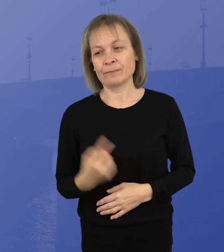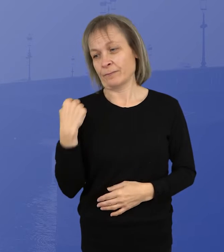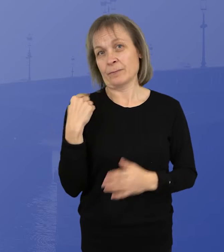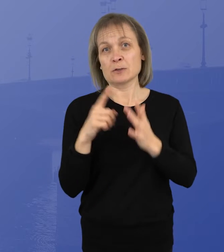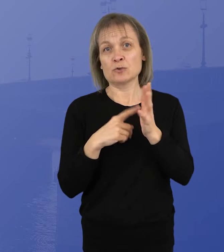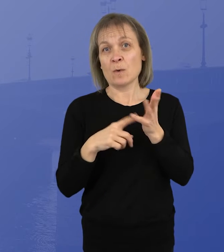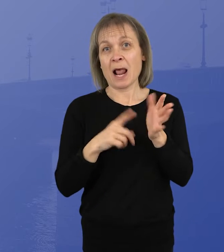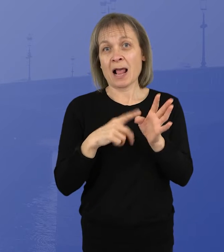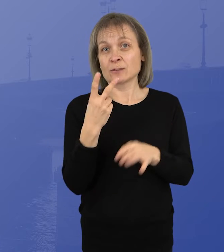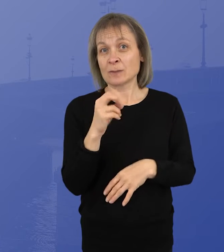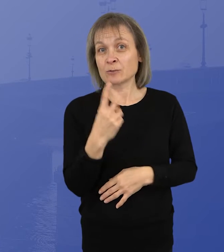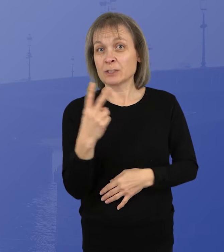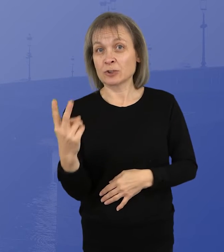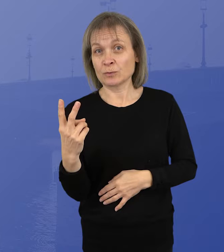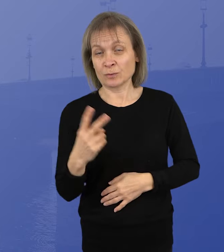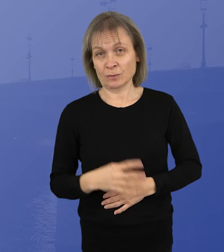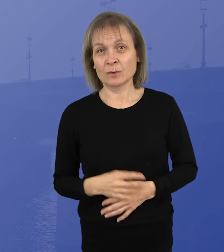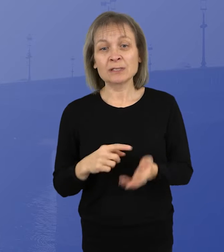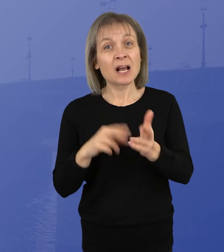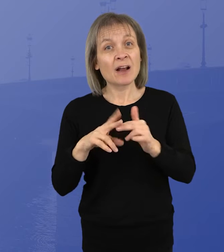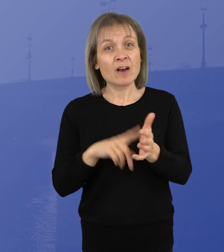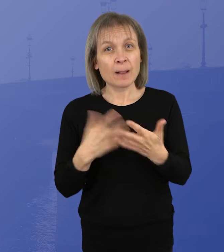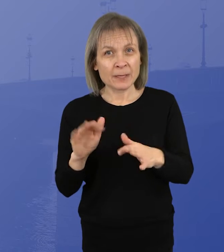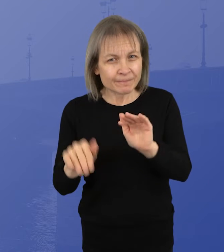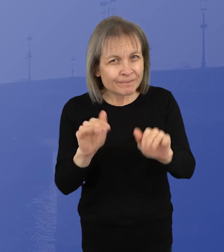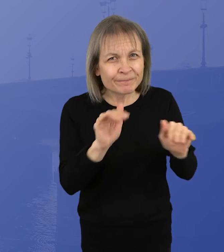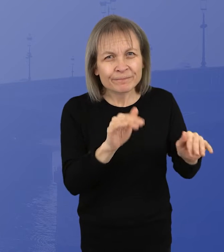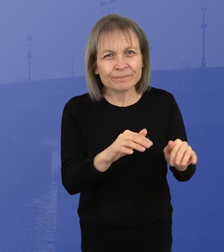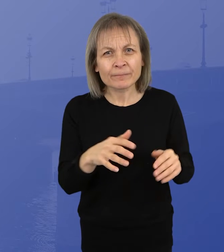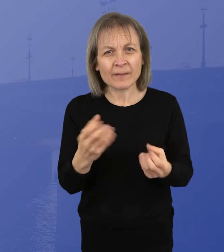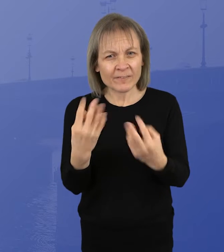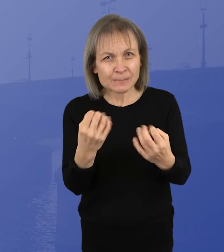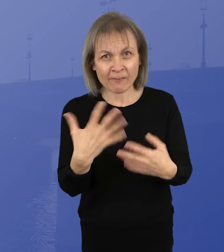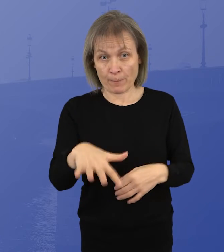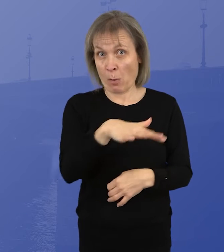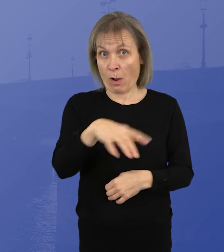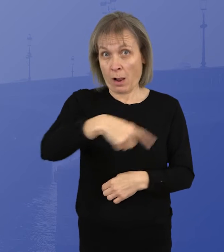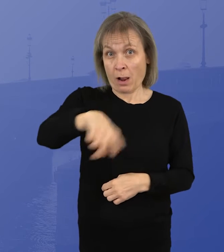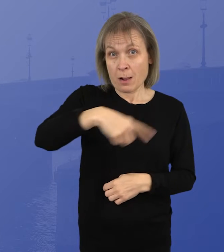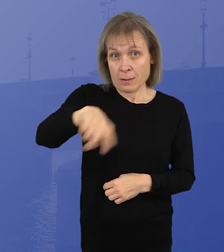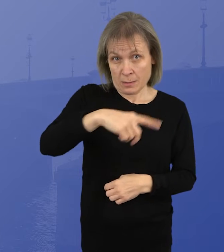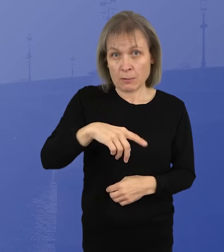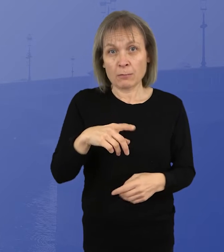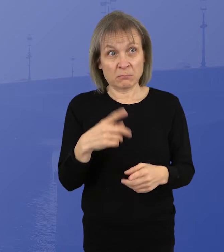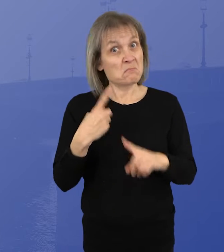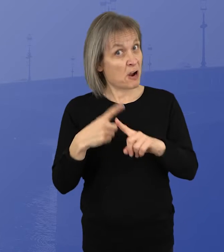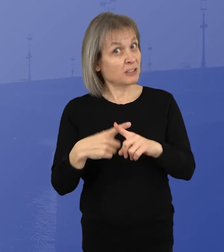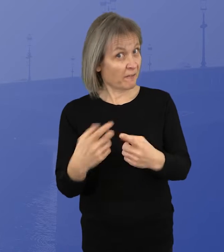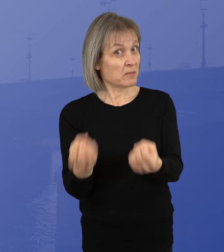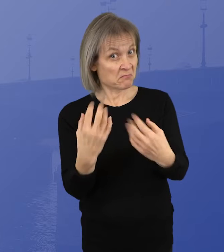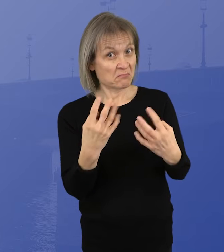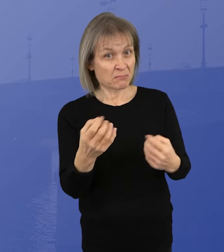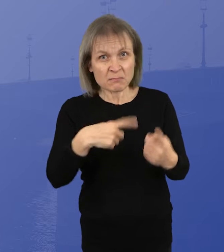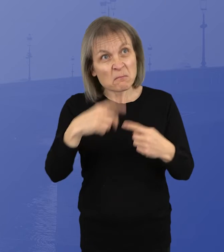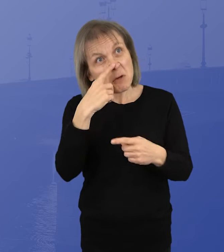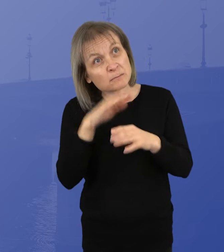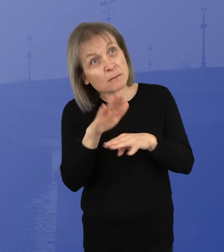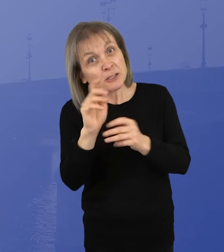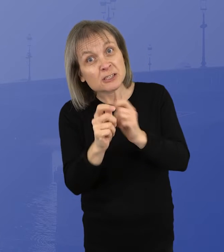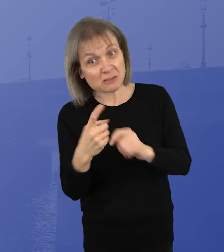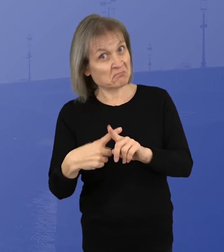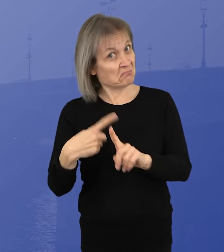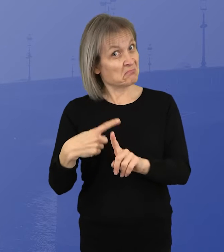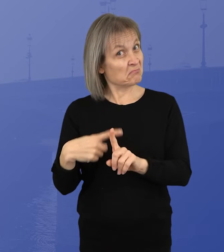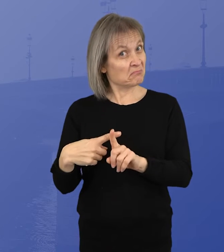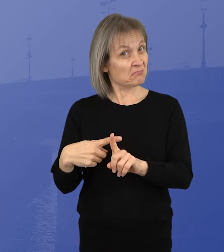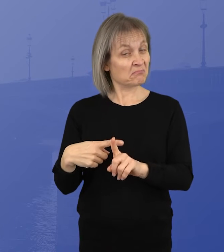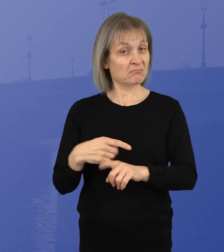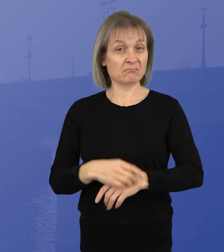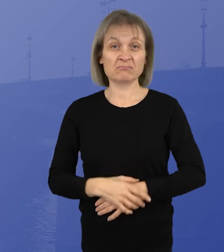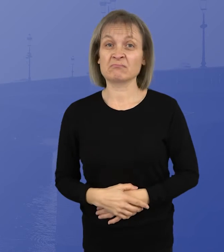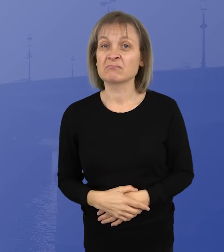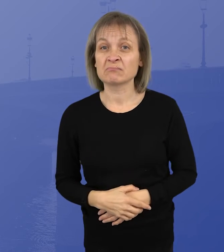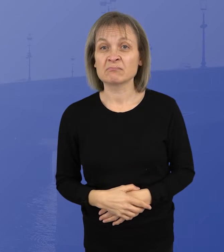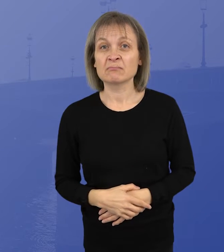In July 2022 TfL collected feedback from local people and got very positive comments about the possible changes.